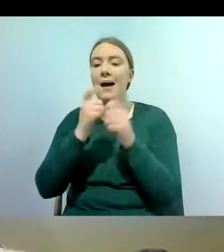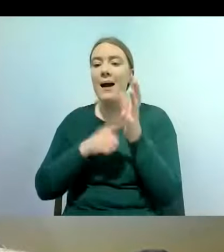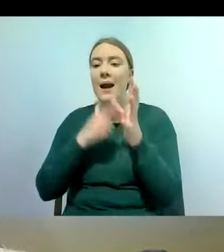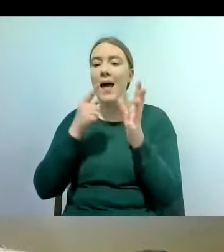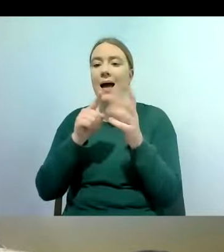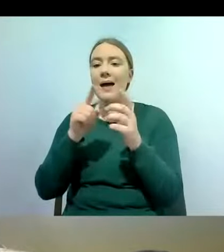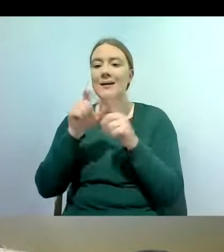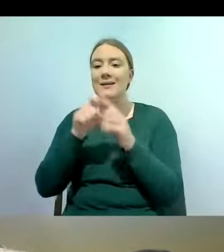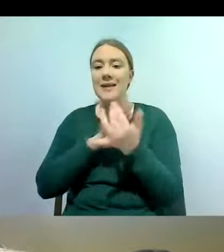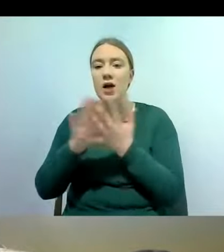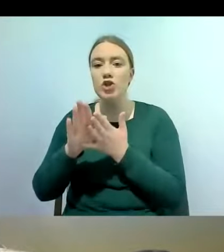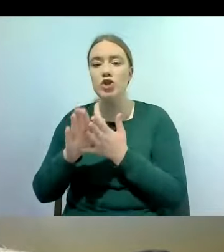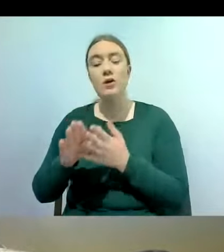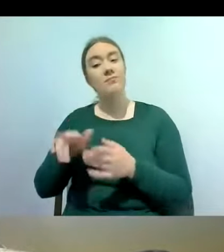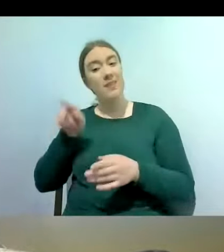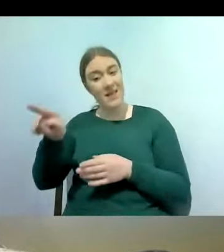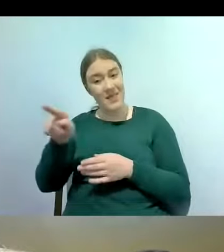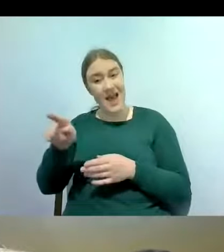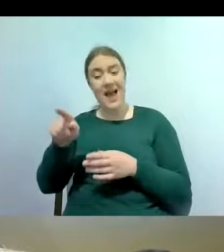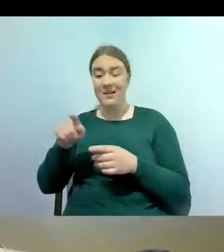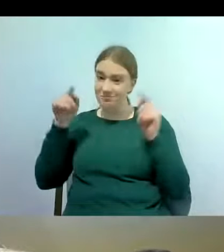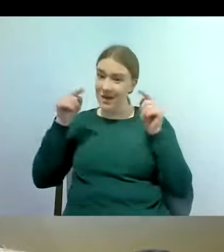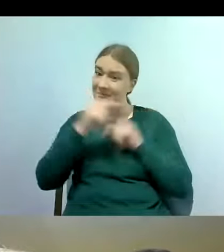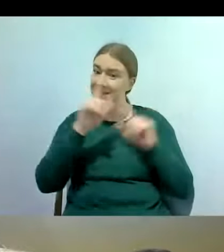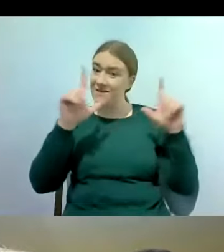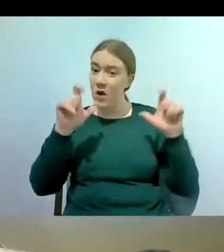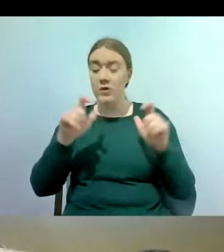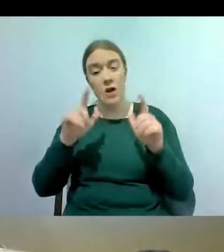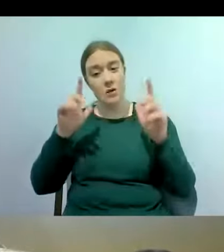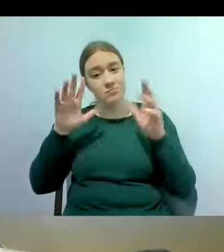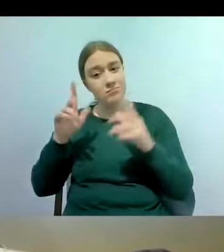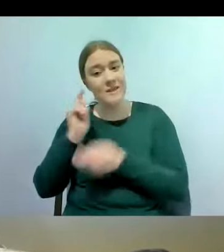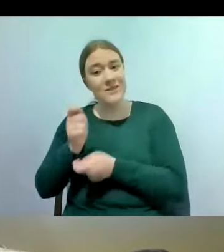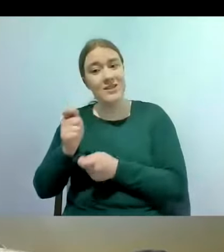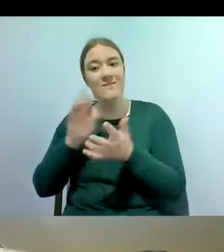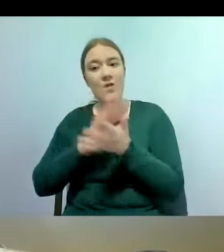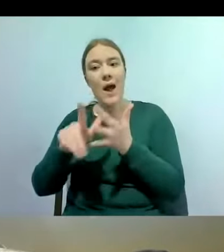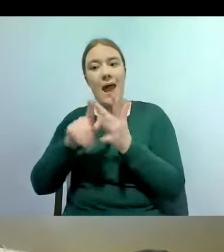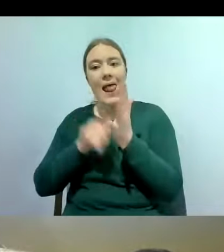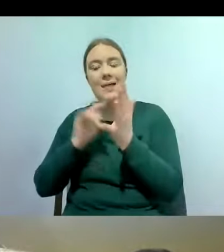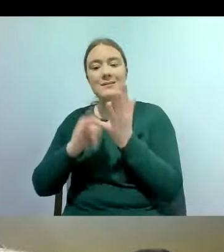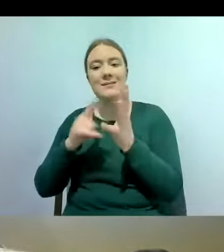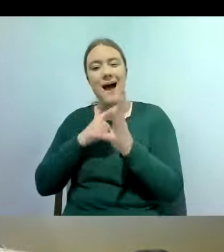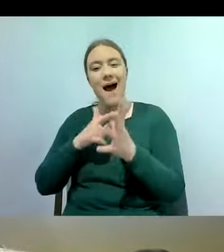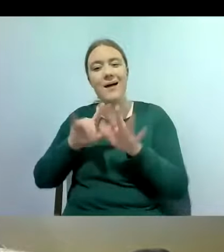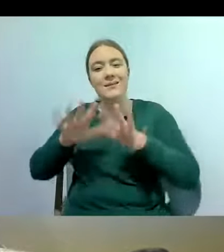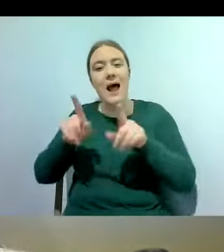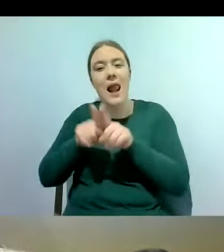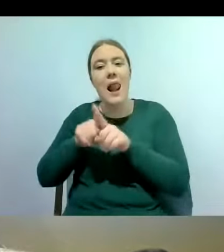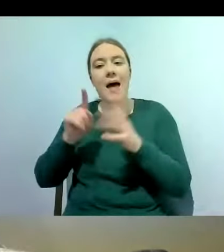which is a type of shad and this fishery is is worth an incredible amount of money to people